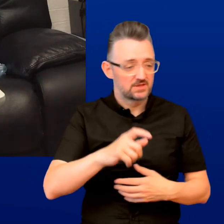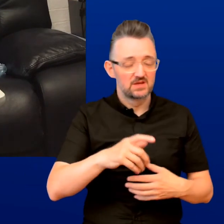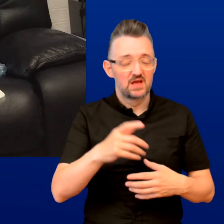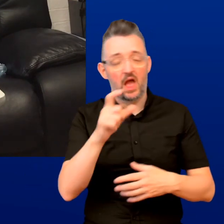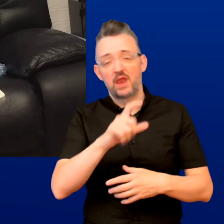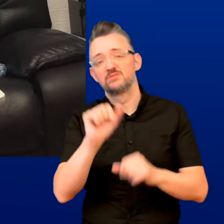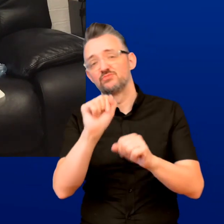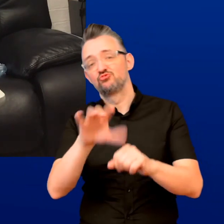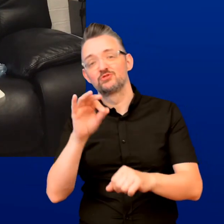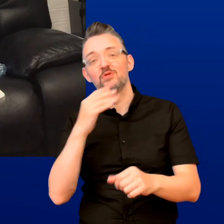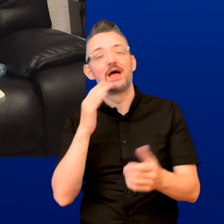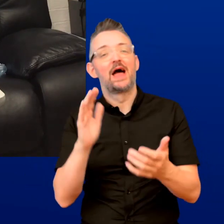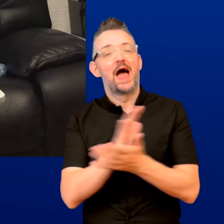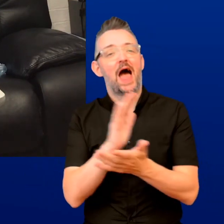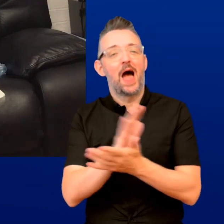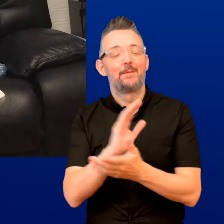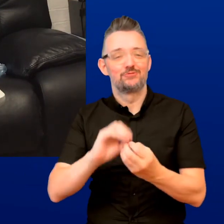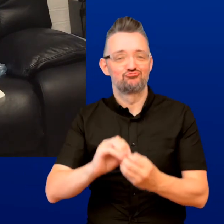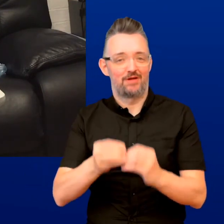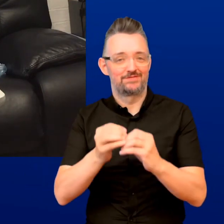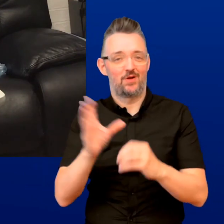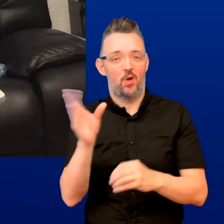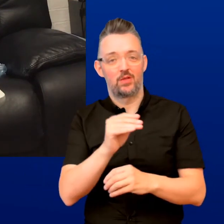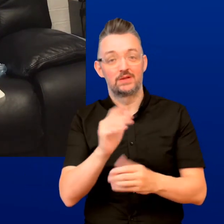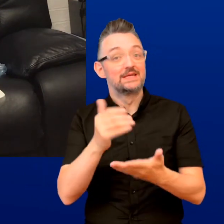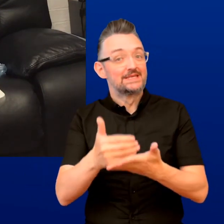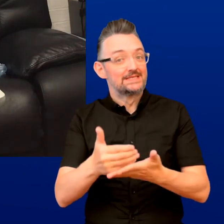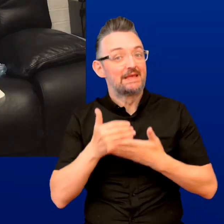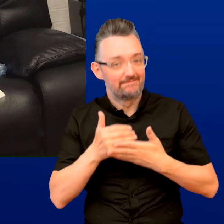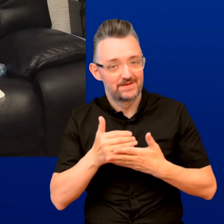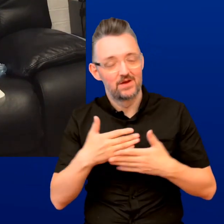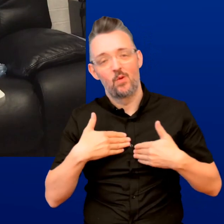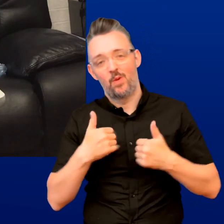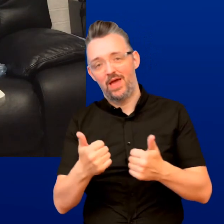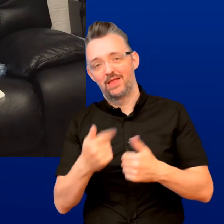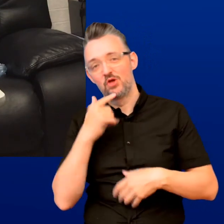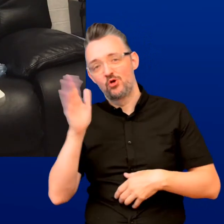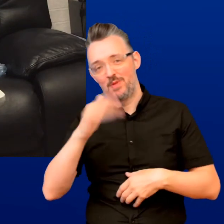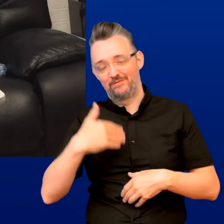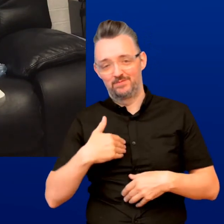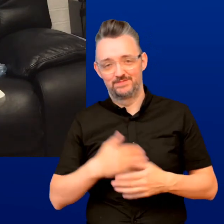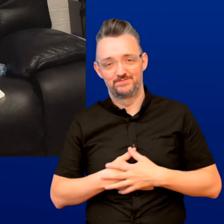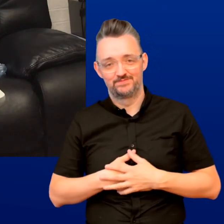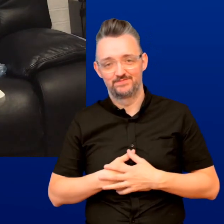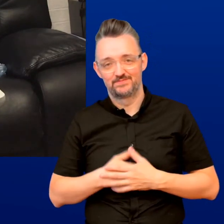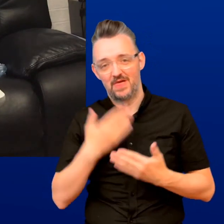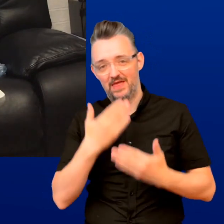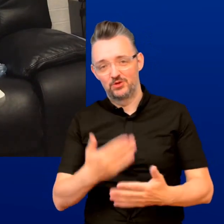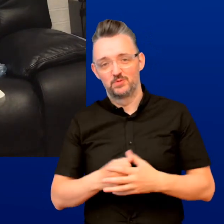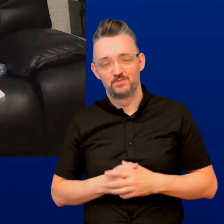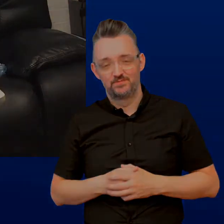Happy crafting everybody and stay safe and well. Goodbye from me. Thank you.